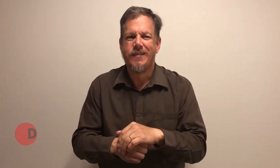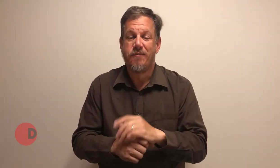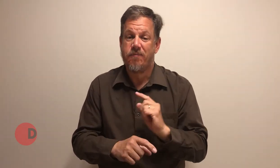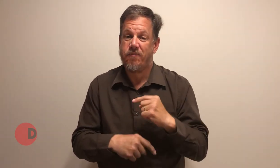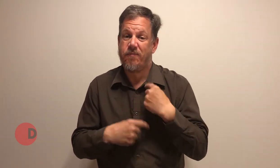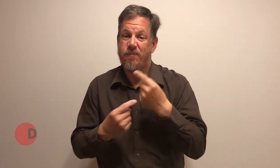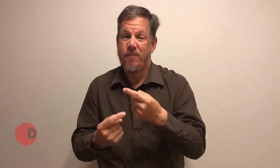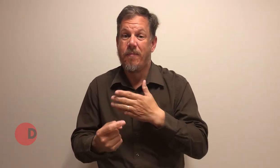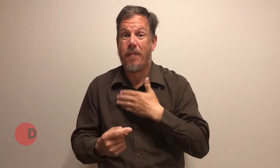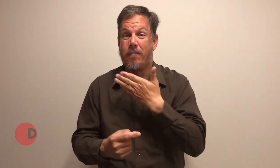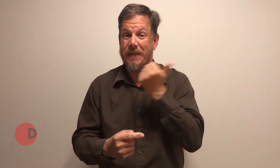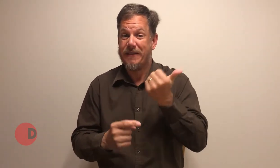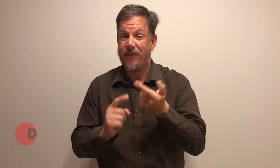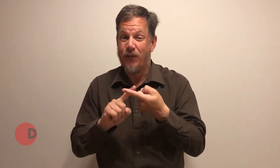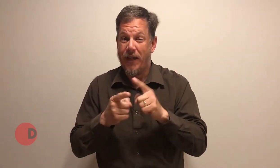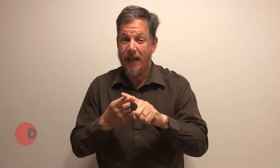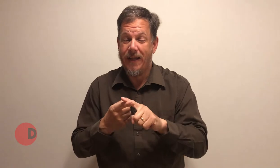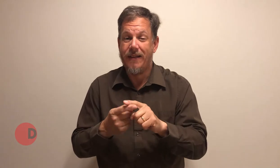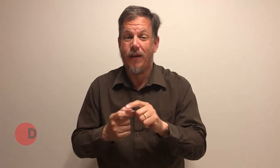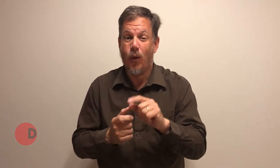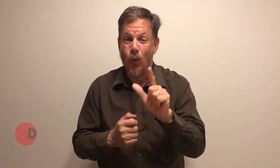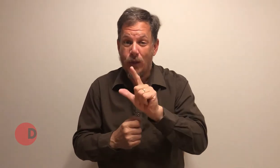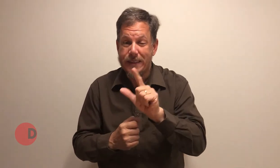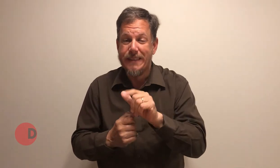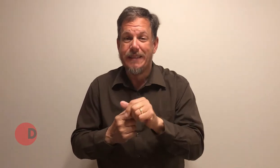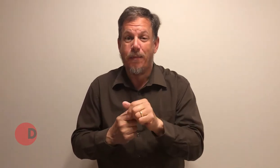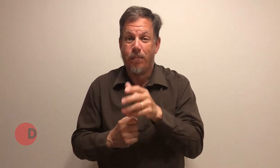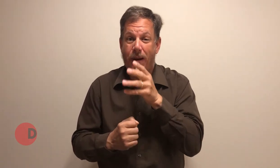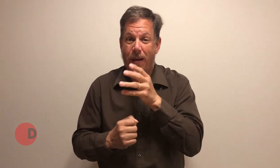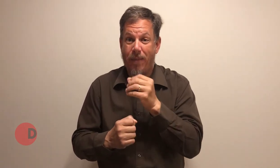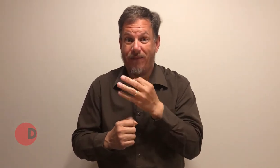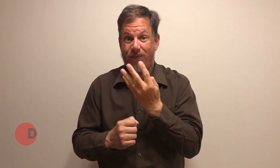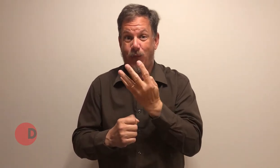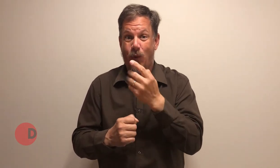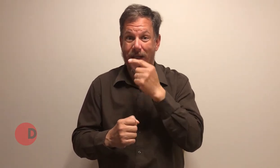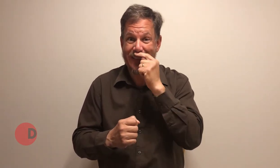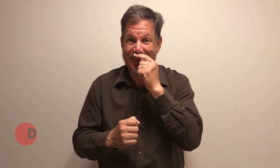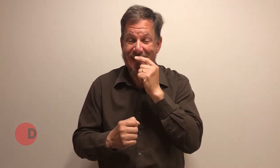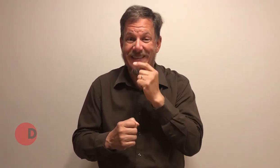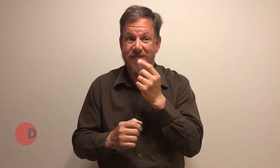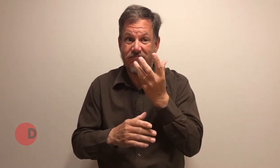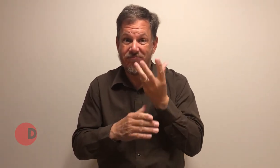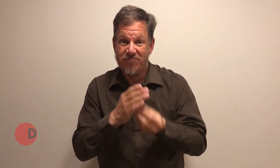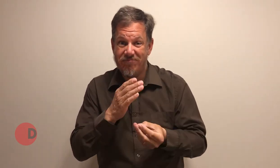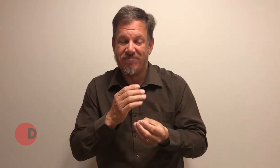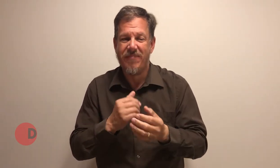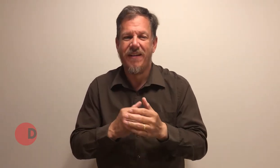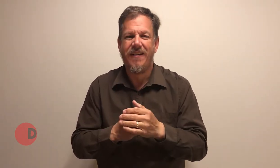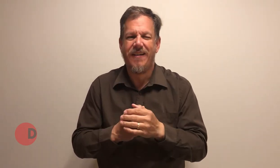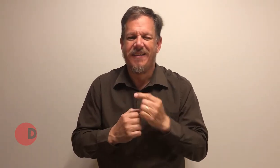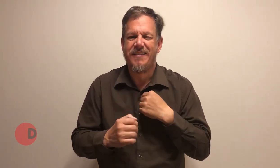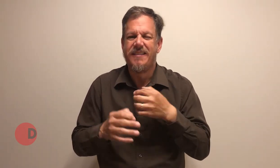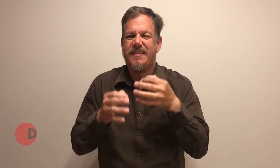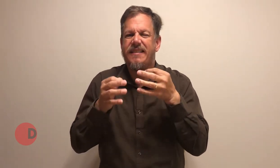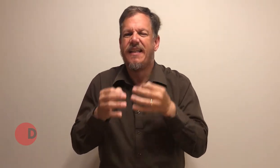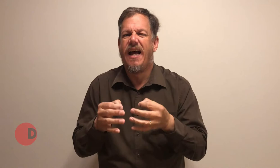Since my best friend, Laureen, mom of four kids left us,